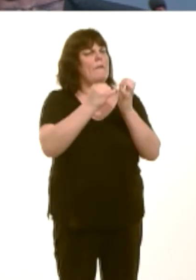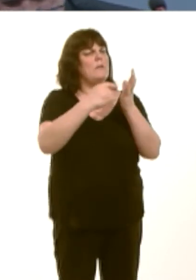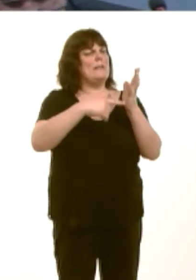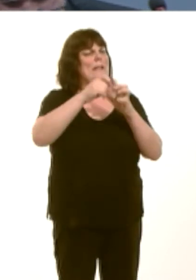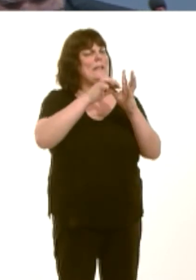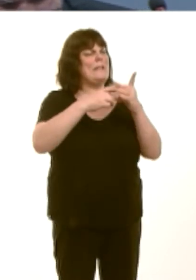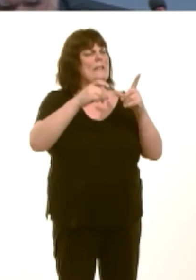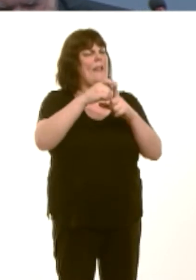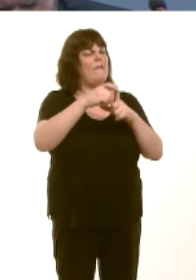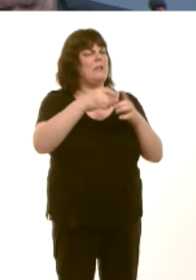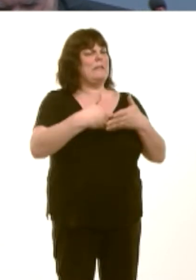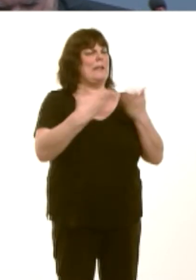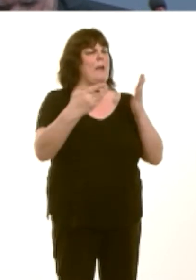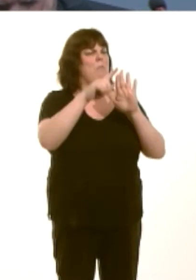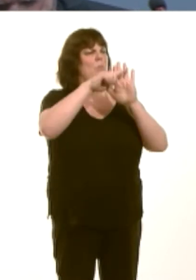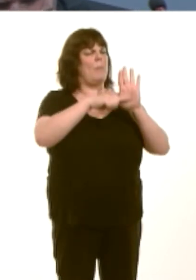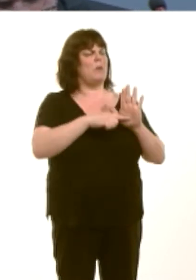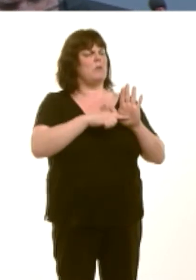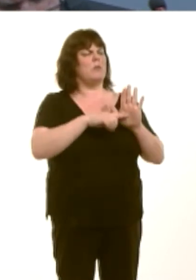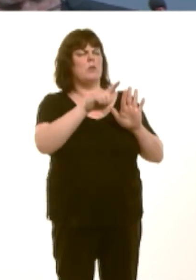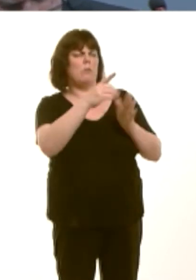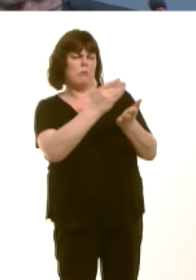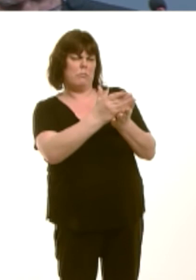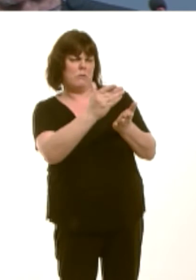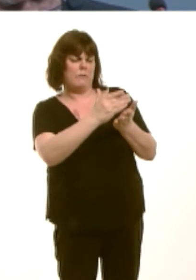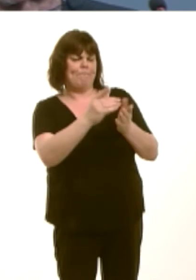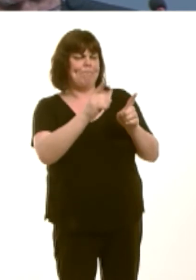I would just like to understand: is it your understanding that, while, obviously, you